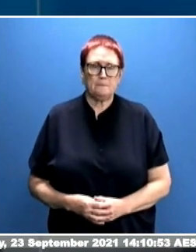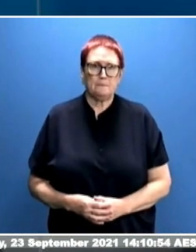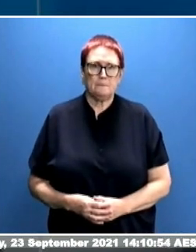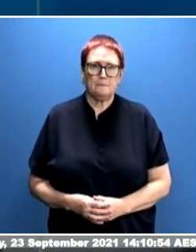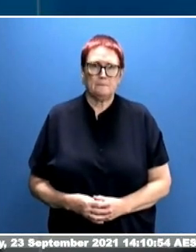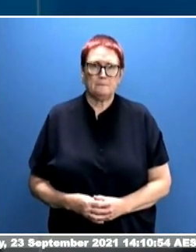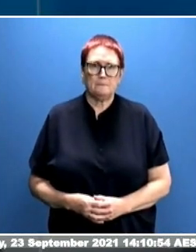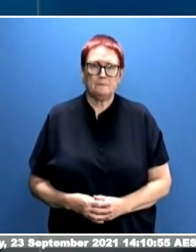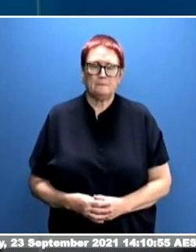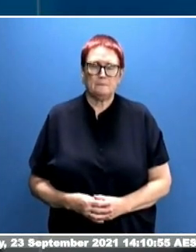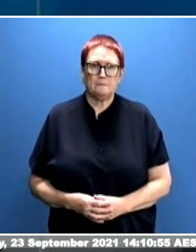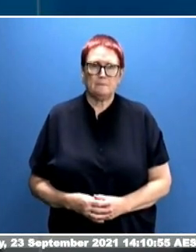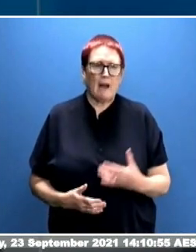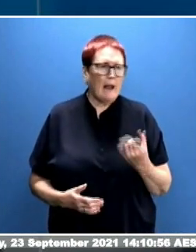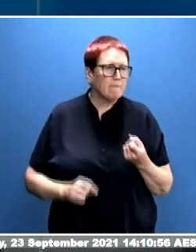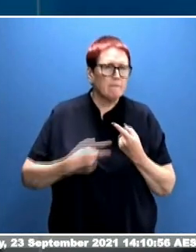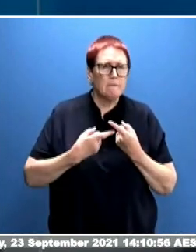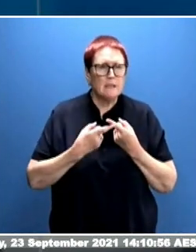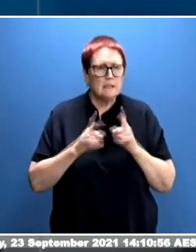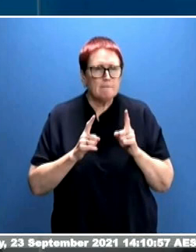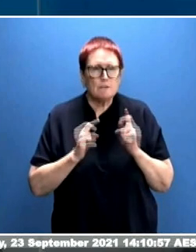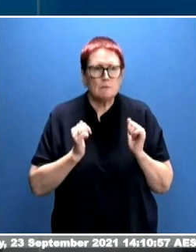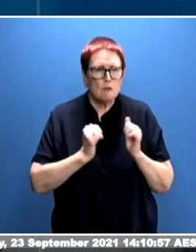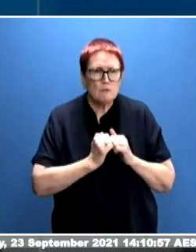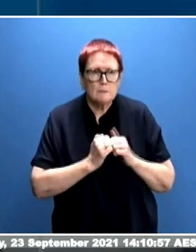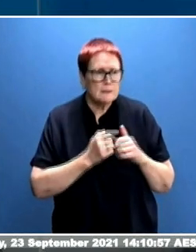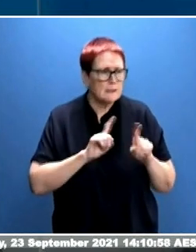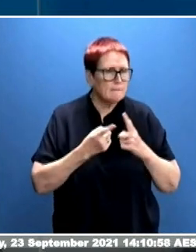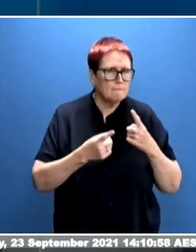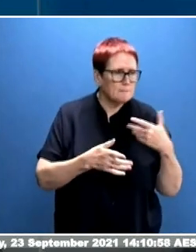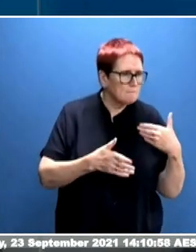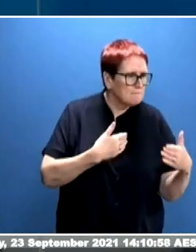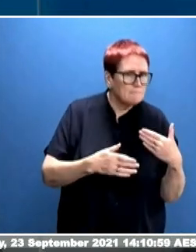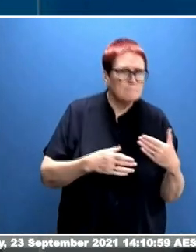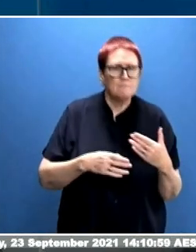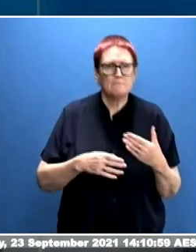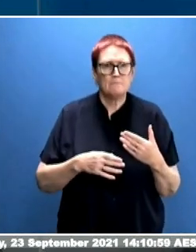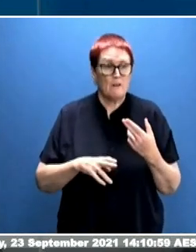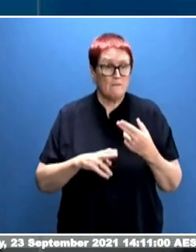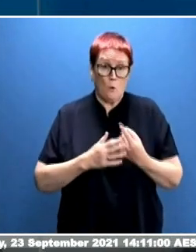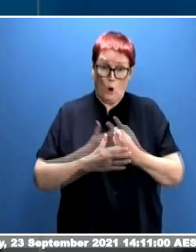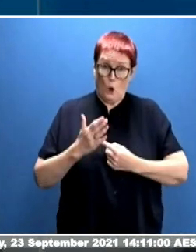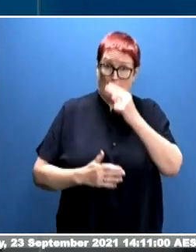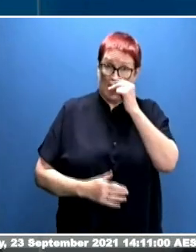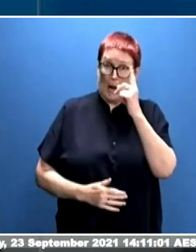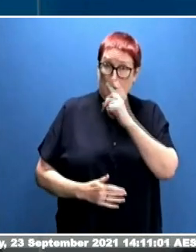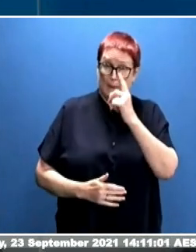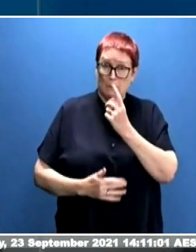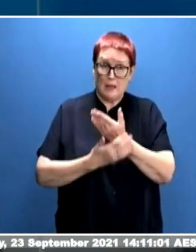sorts of arrangements just in relation for young people to enter, including